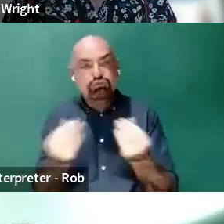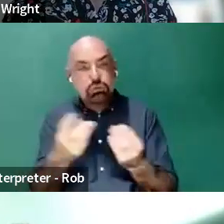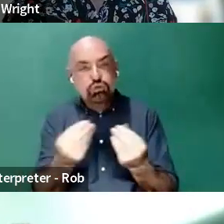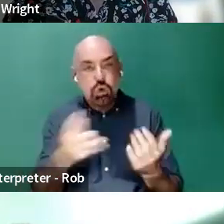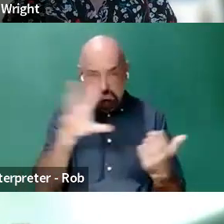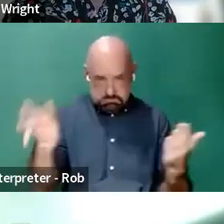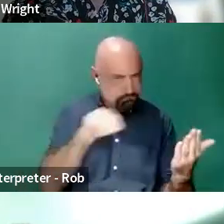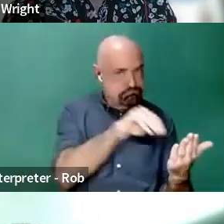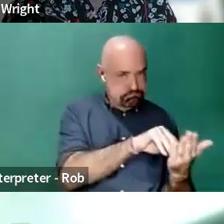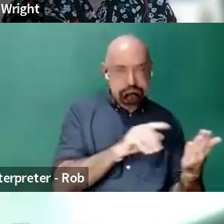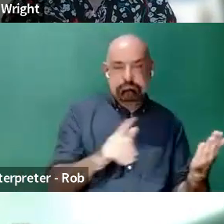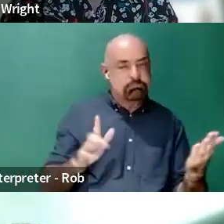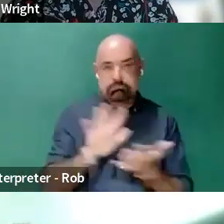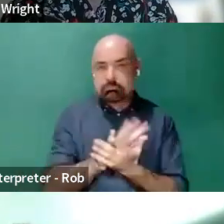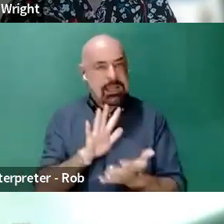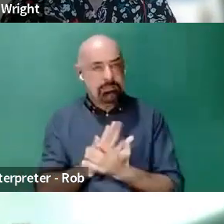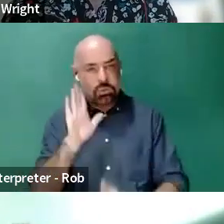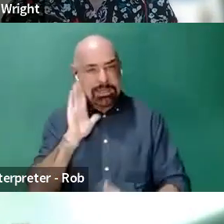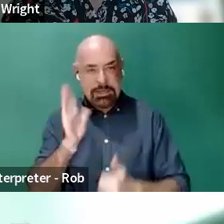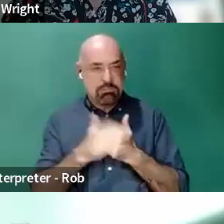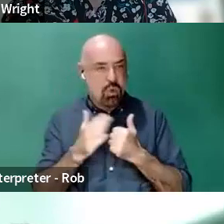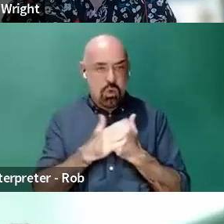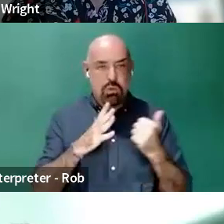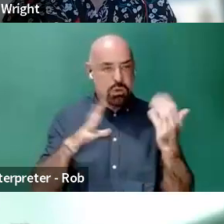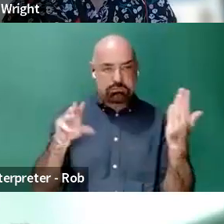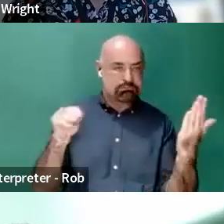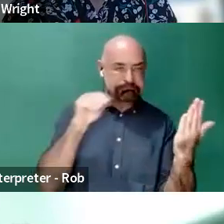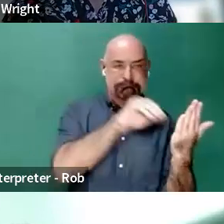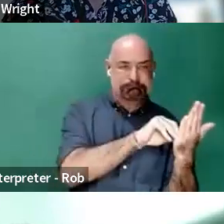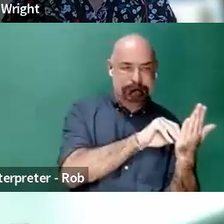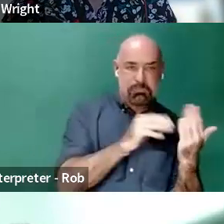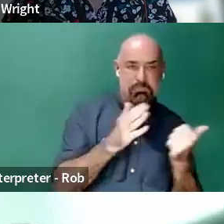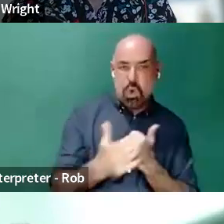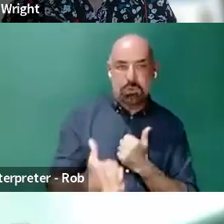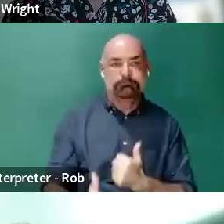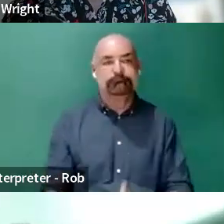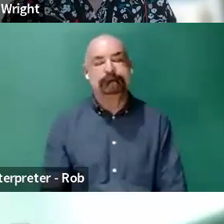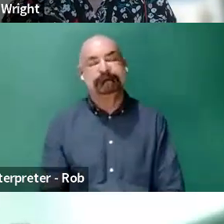because we would like to add your contributions too.